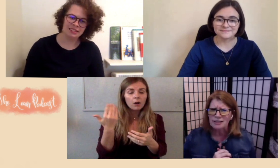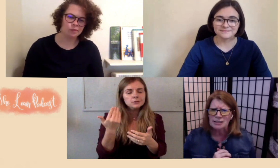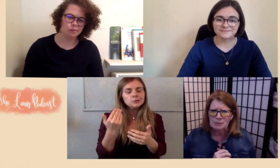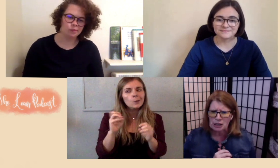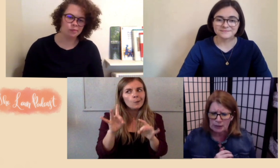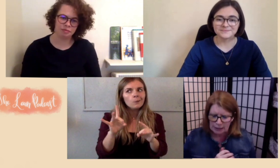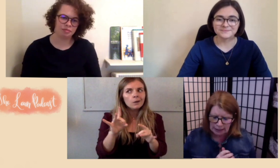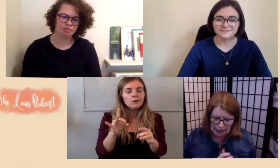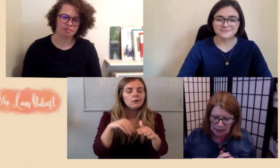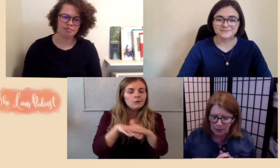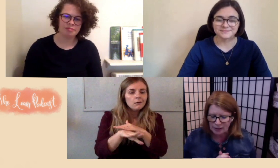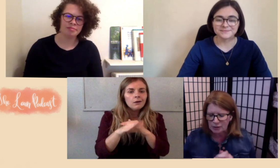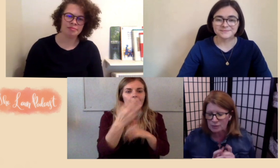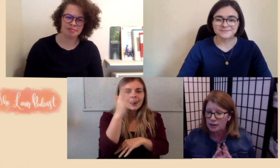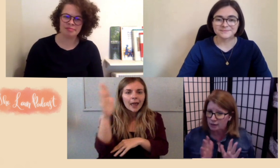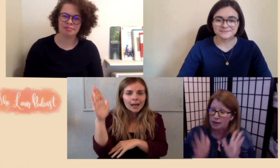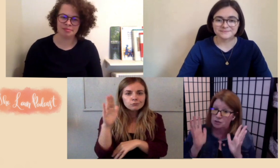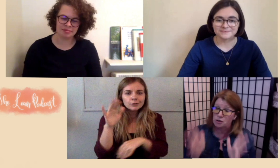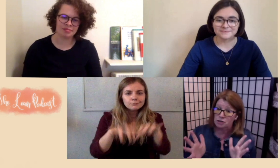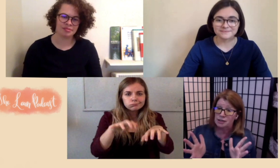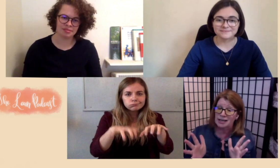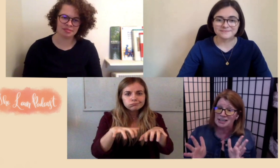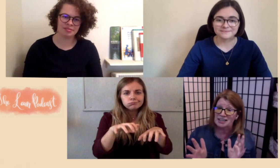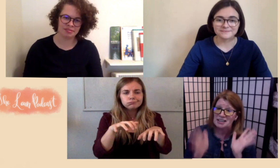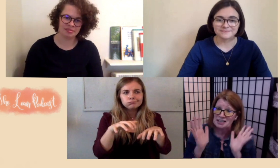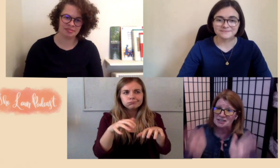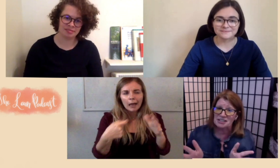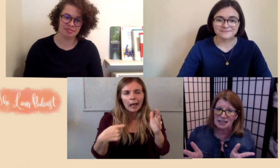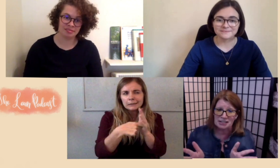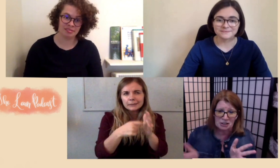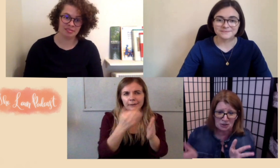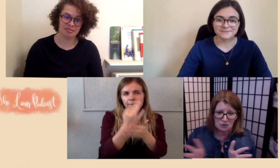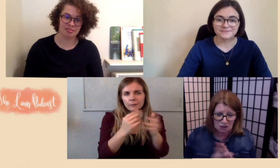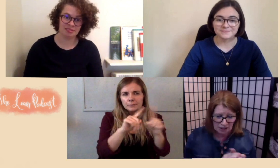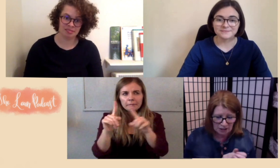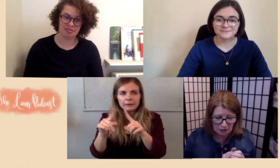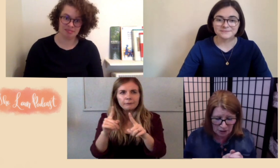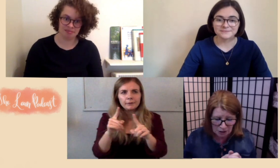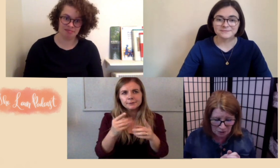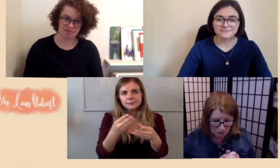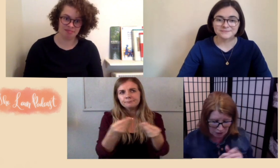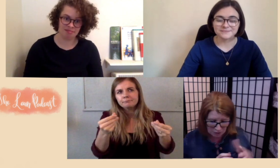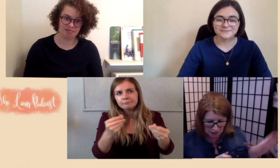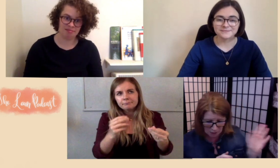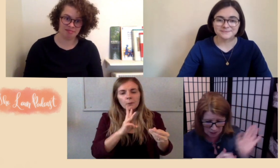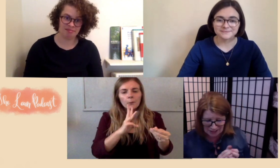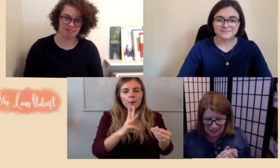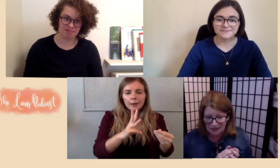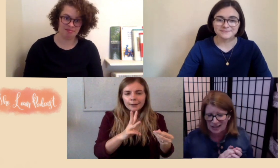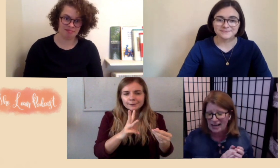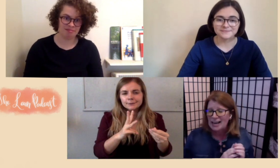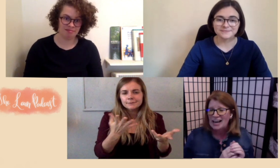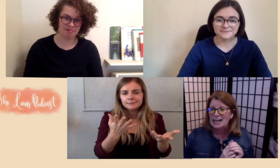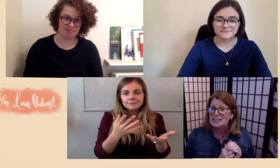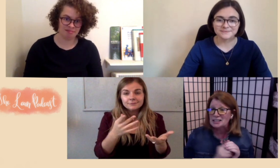And he walked out. And, literally, I put in stress and a couple of other keywords. And the first thing on my little list